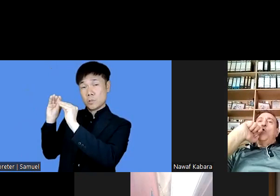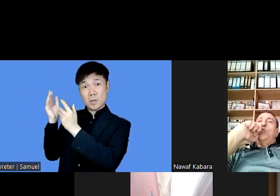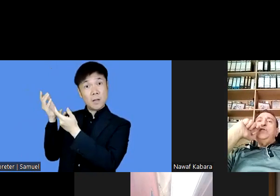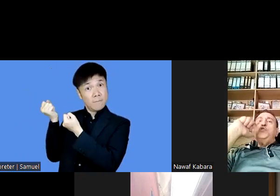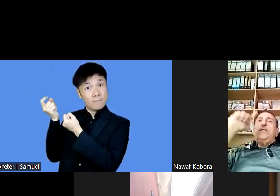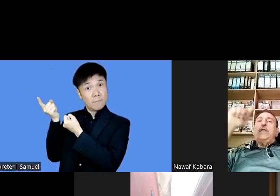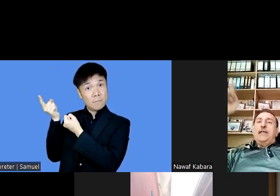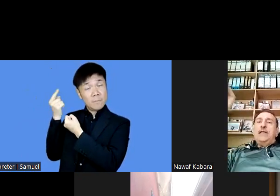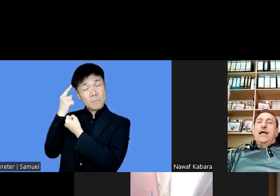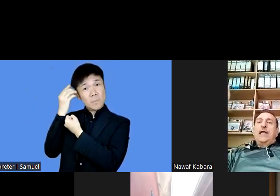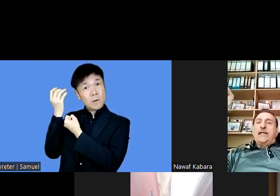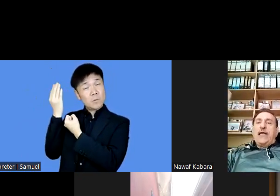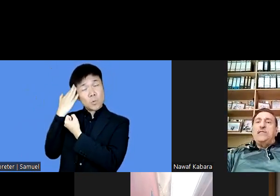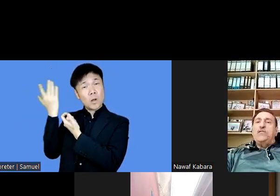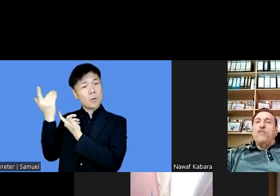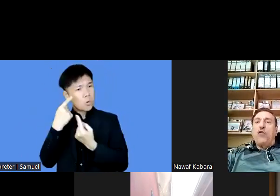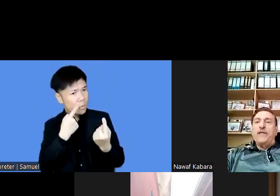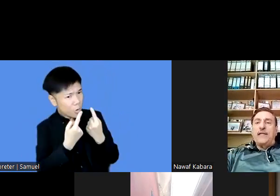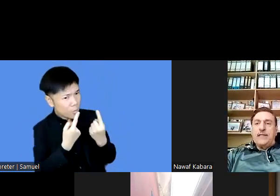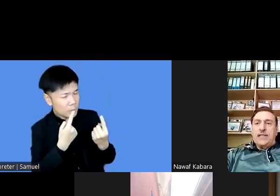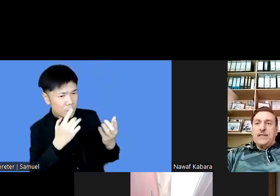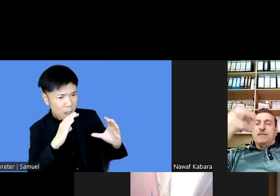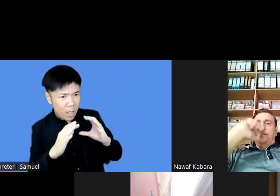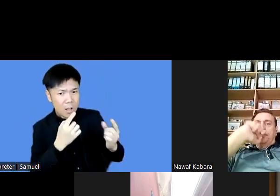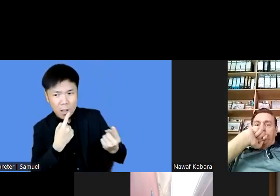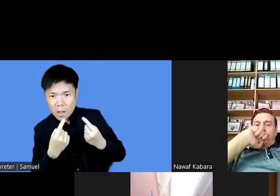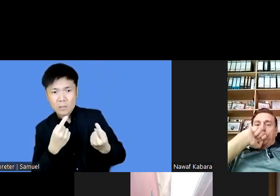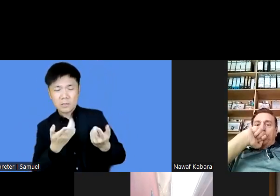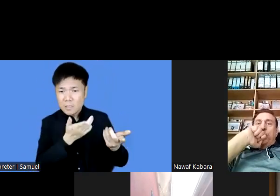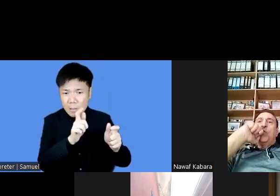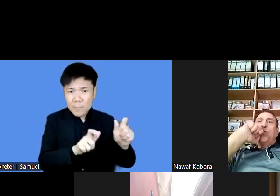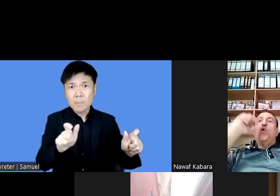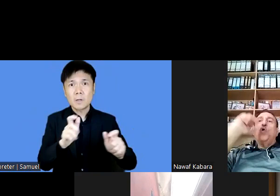on what is to be done in the case of conflict and disaster. Whom to